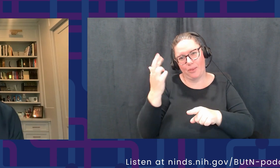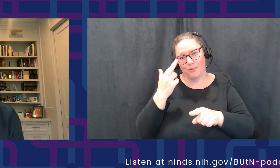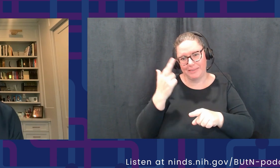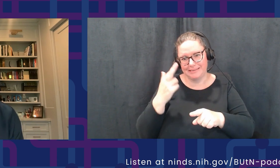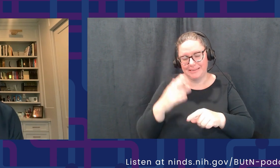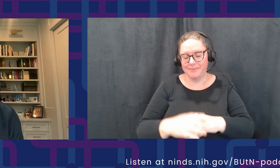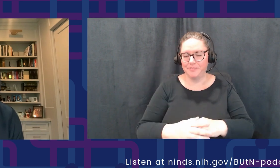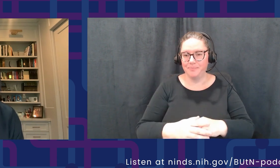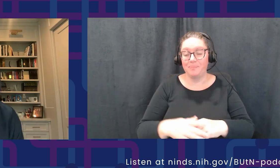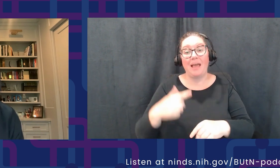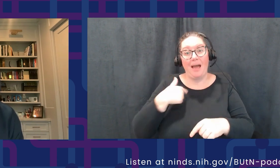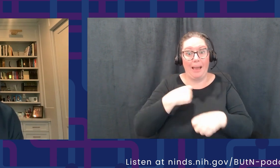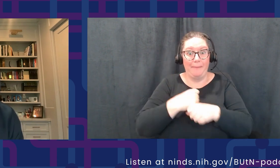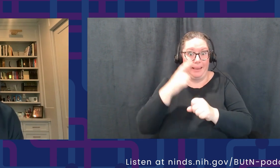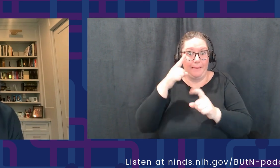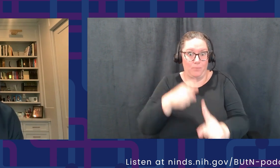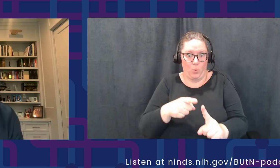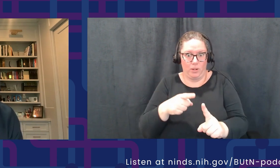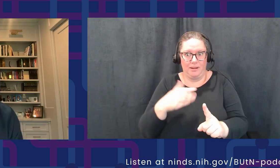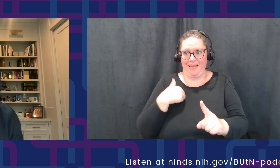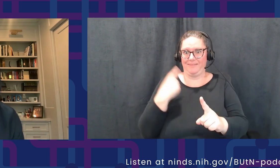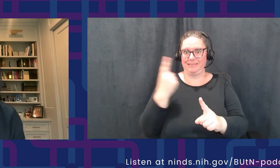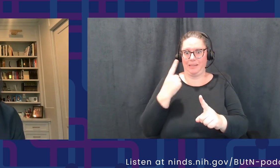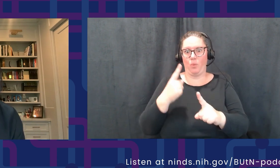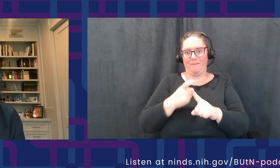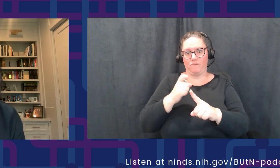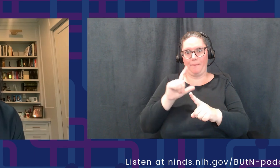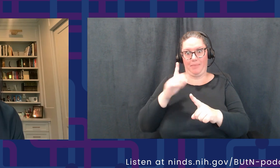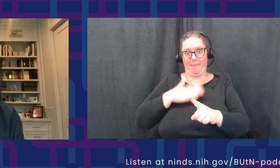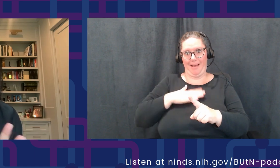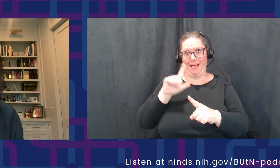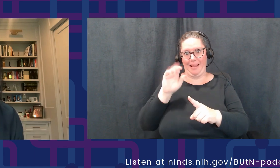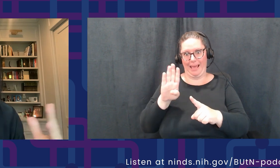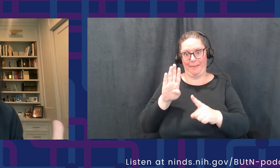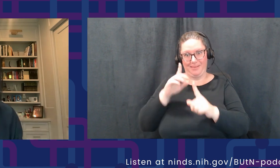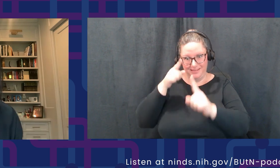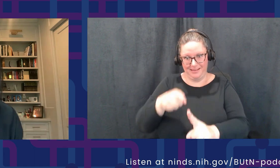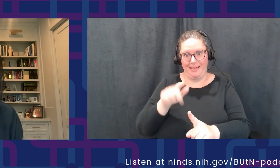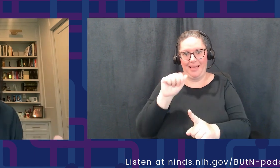I make a point of having someone from the lab present at the key scientific